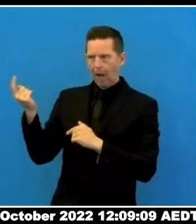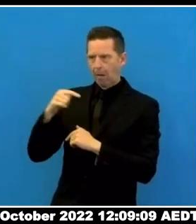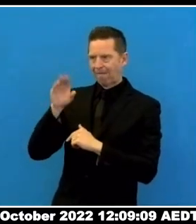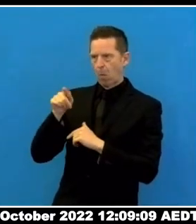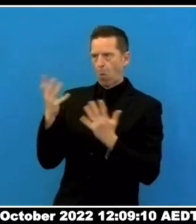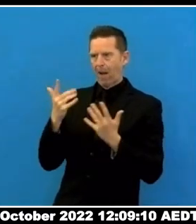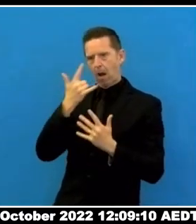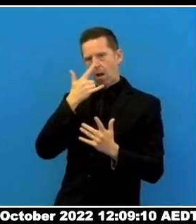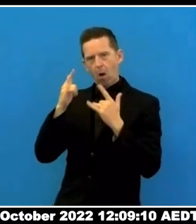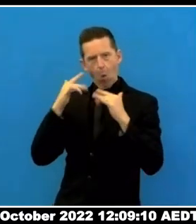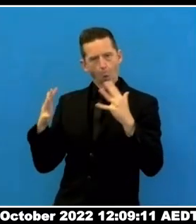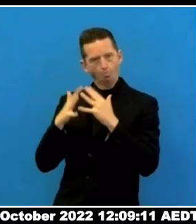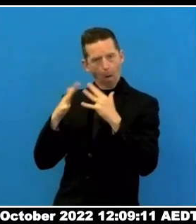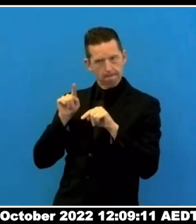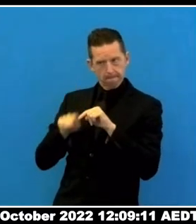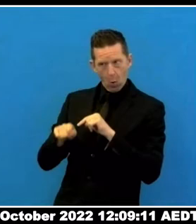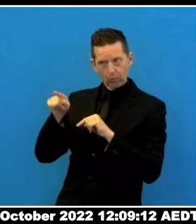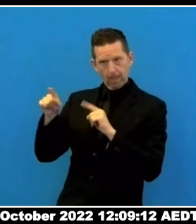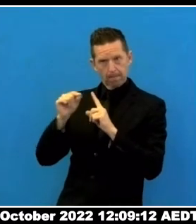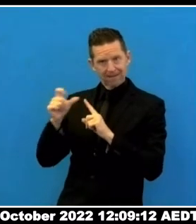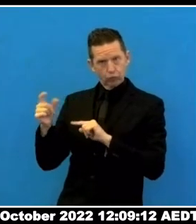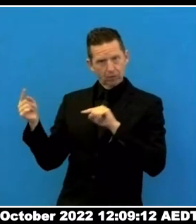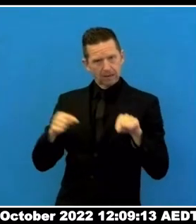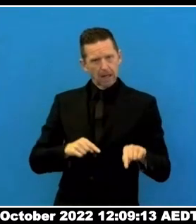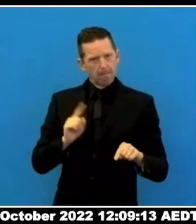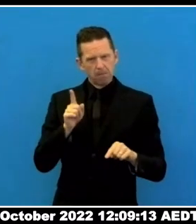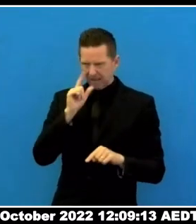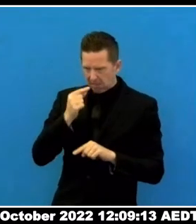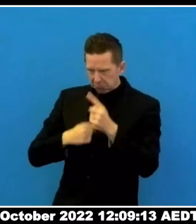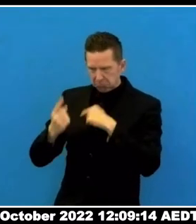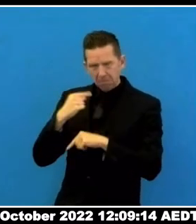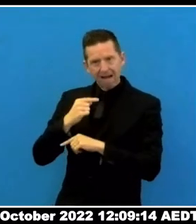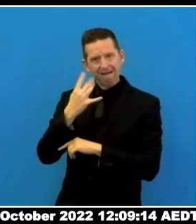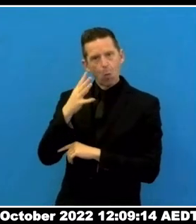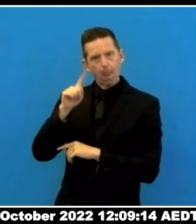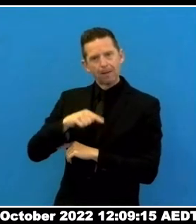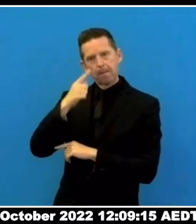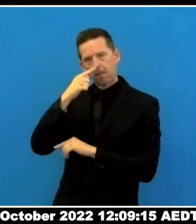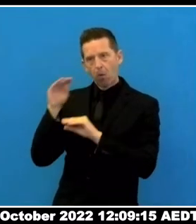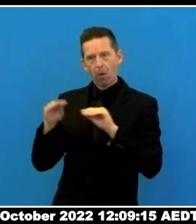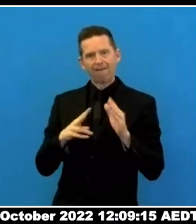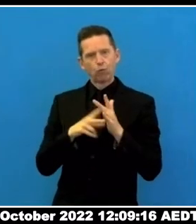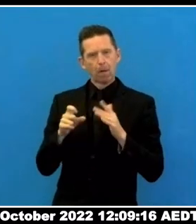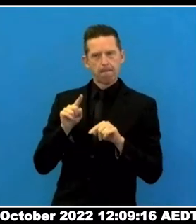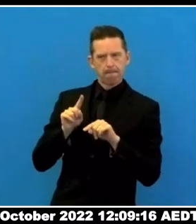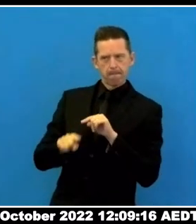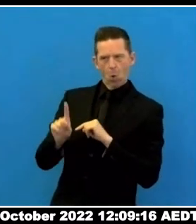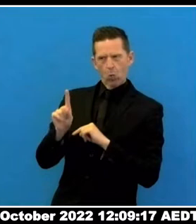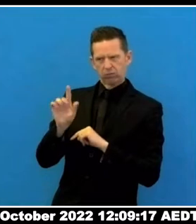Is there anything about the nature of the 4000 refugees who settle in Victoria under that program?